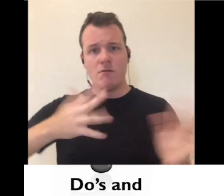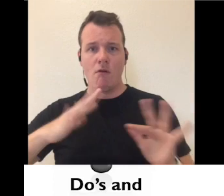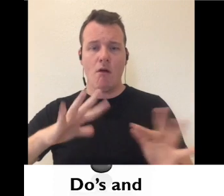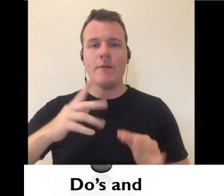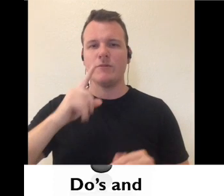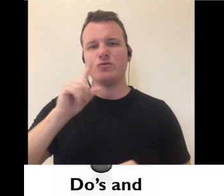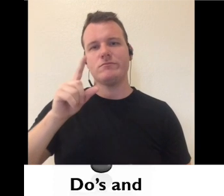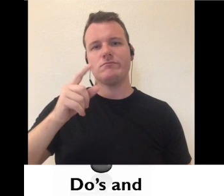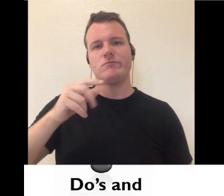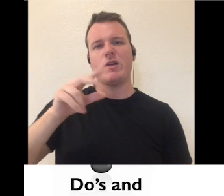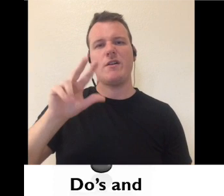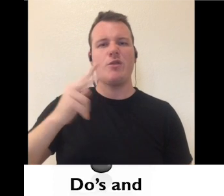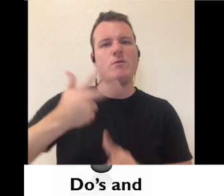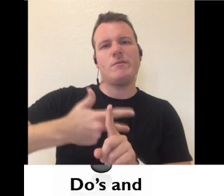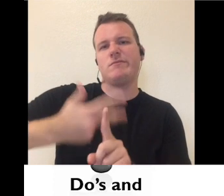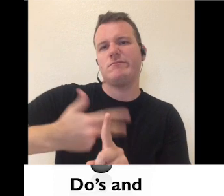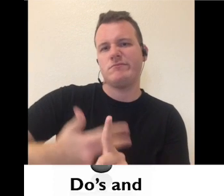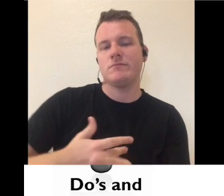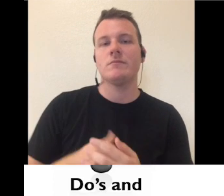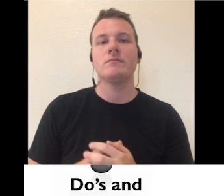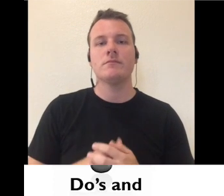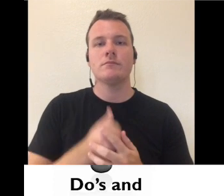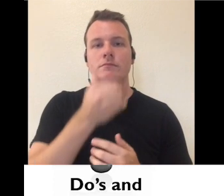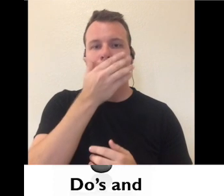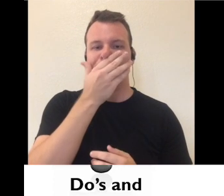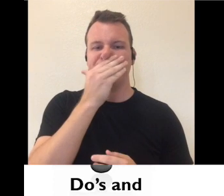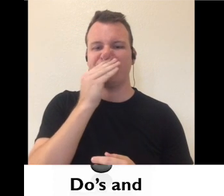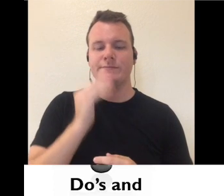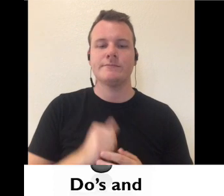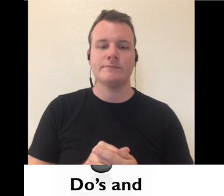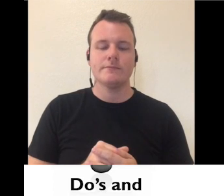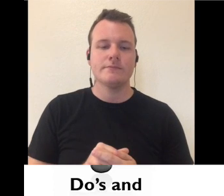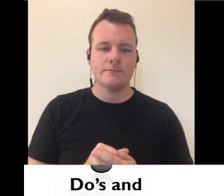your plan, and as you begin to execute everything, you begin to tweak it as